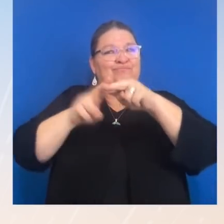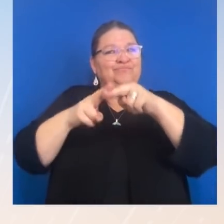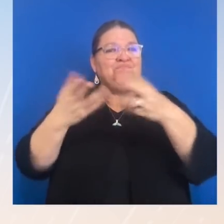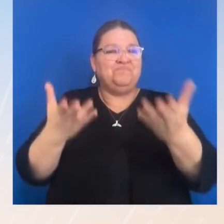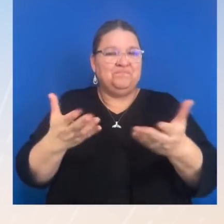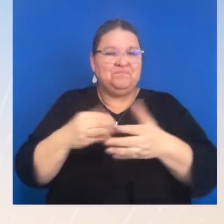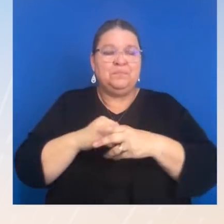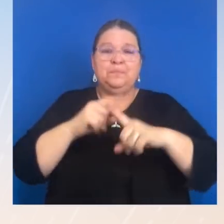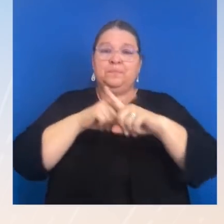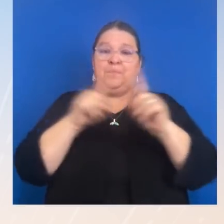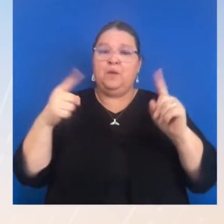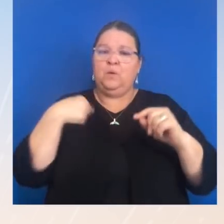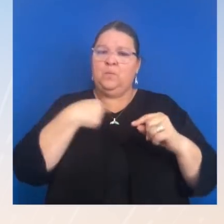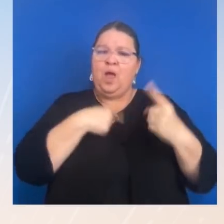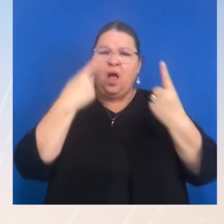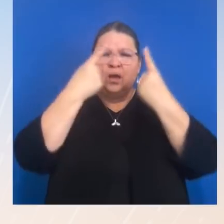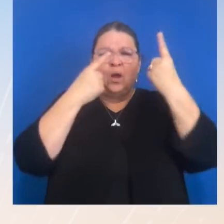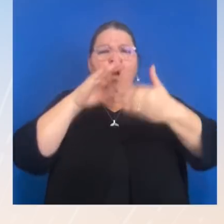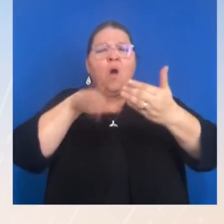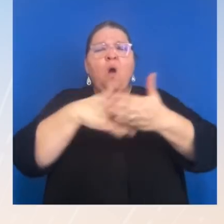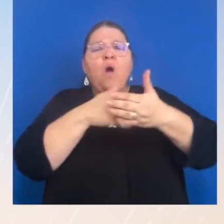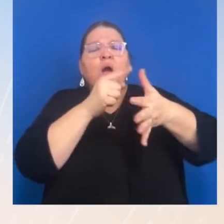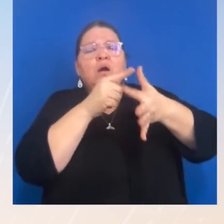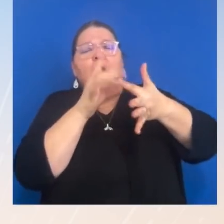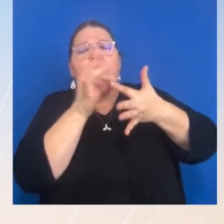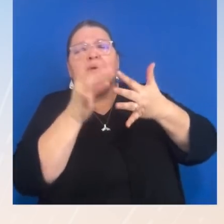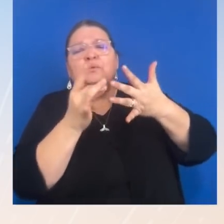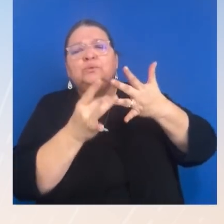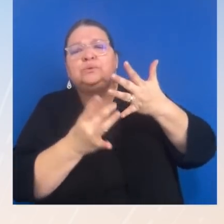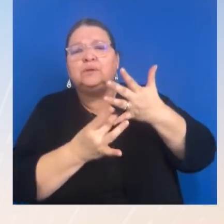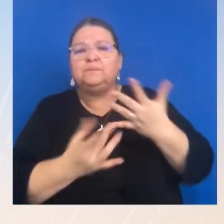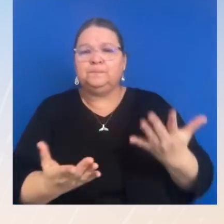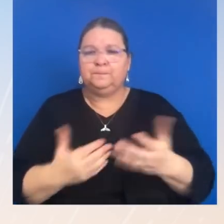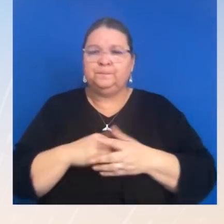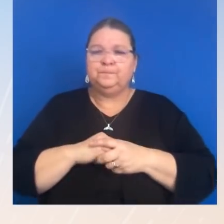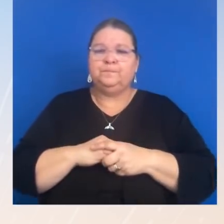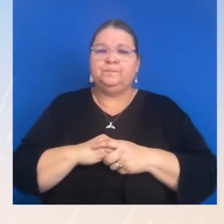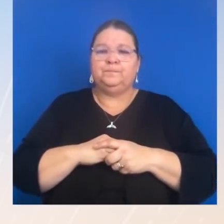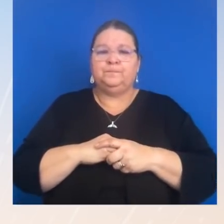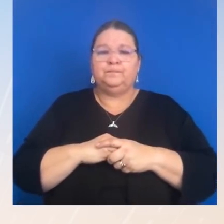is working through a range of channels